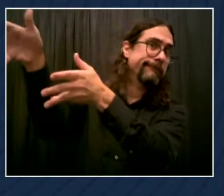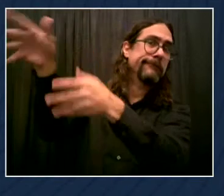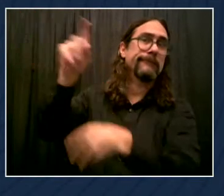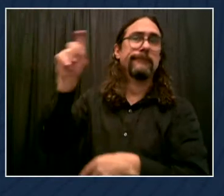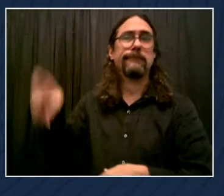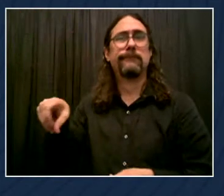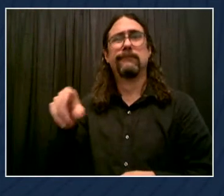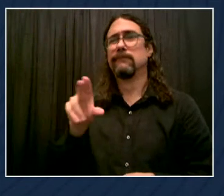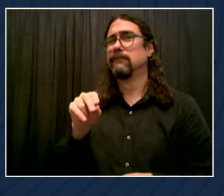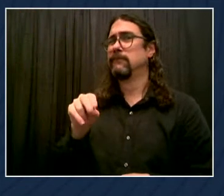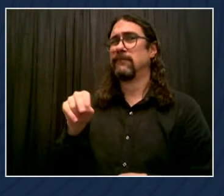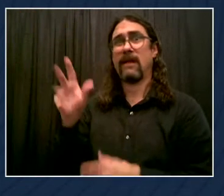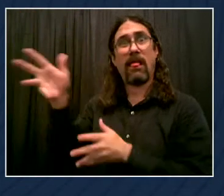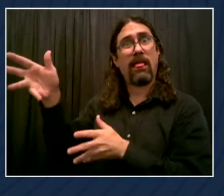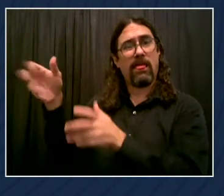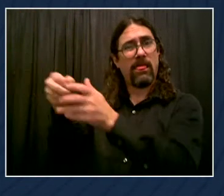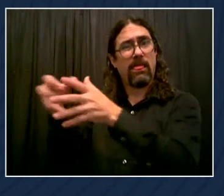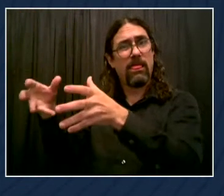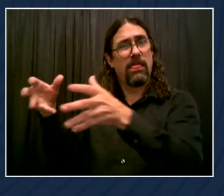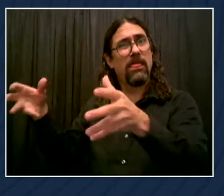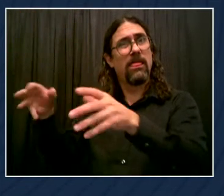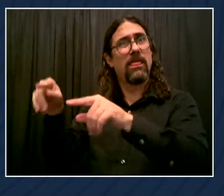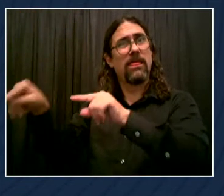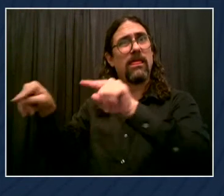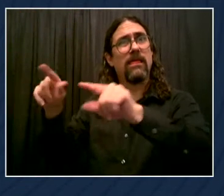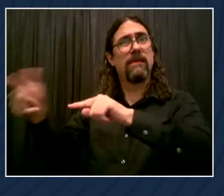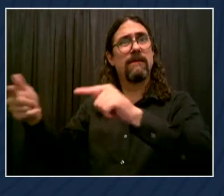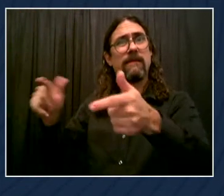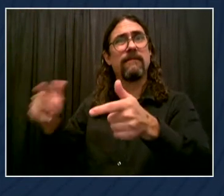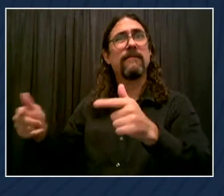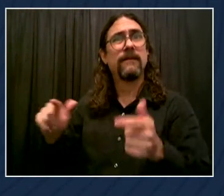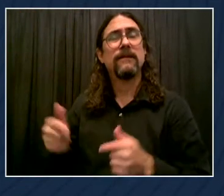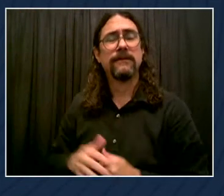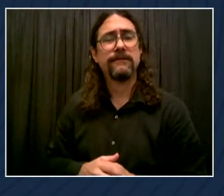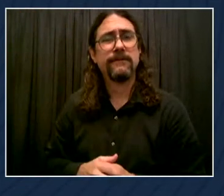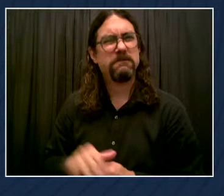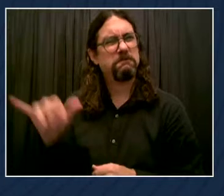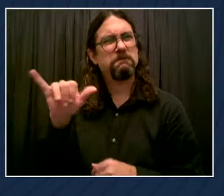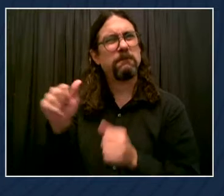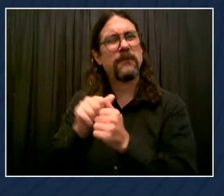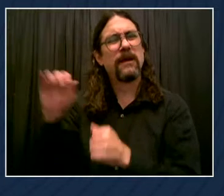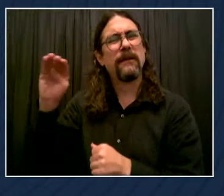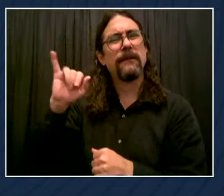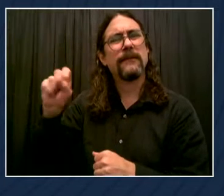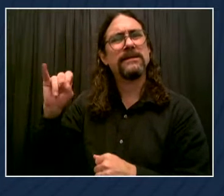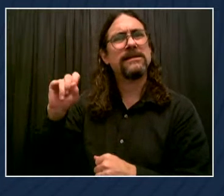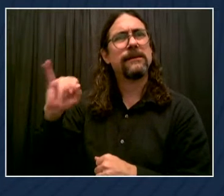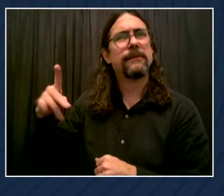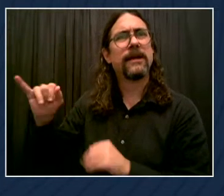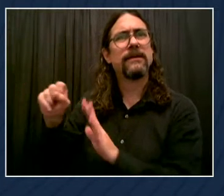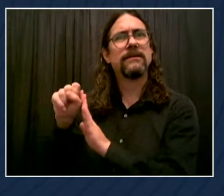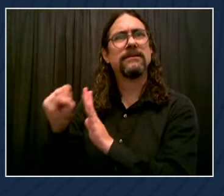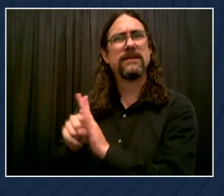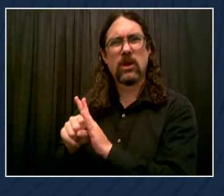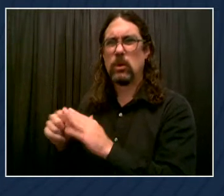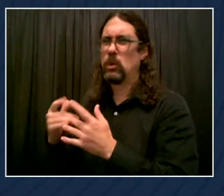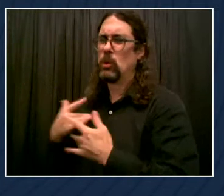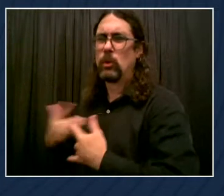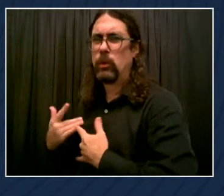OTHER THEIR INCOME. WE NEED TO JOIN TOGETHER AND BE FIGHTING FOR THOSE IN TAXES. IT IS ALSO REPRESENTING THE ONLY CLINIC IN